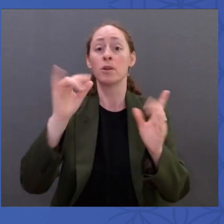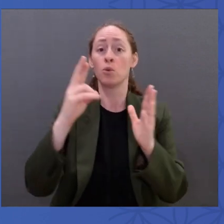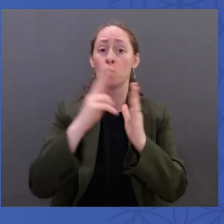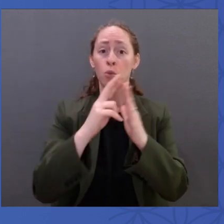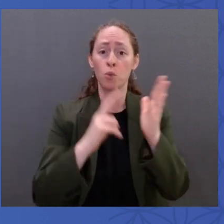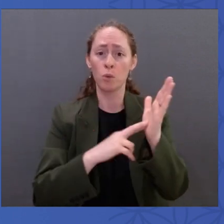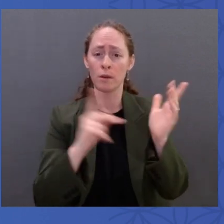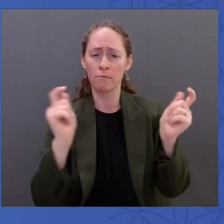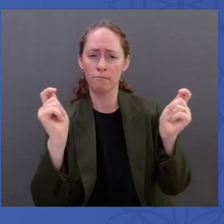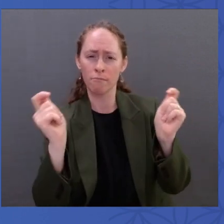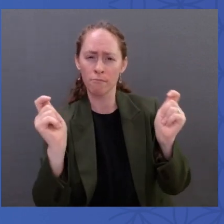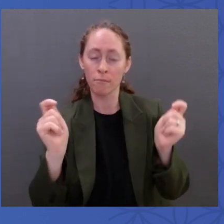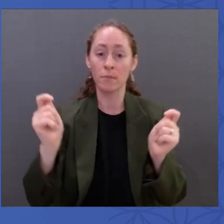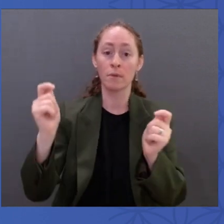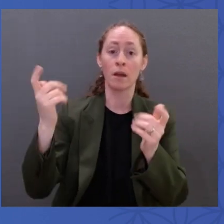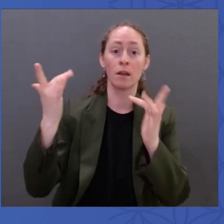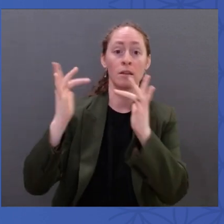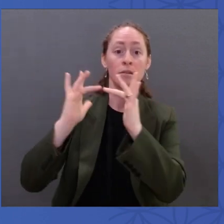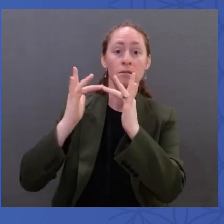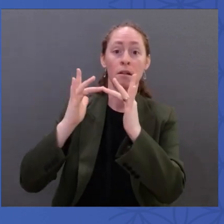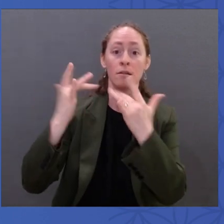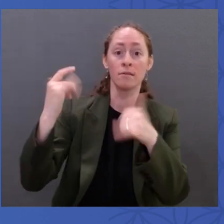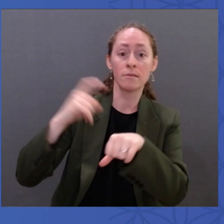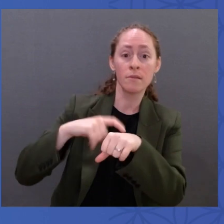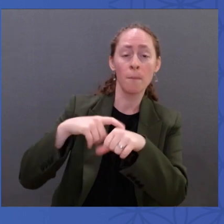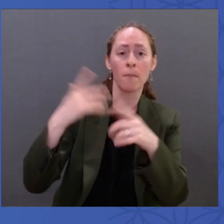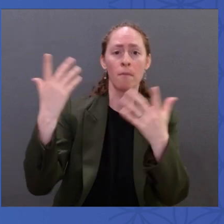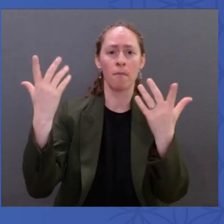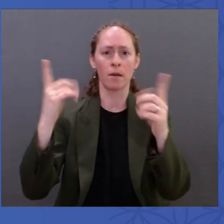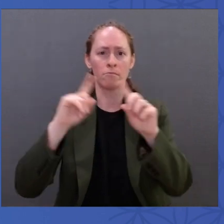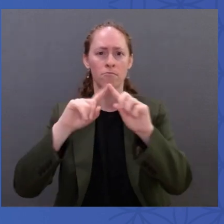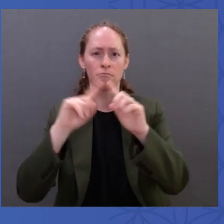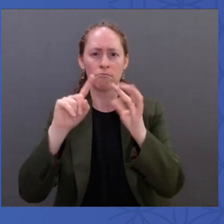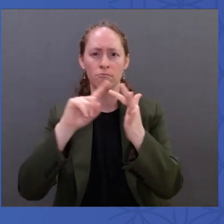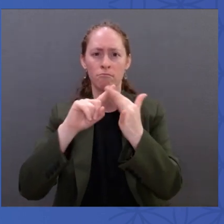over the proprietary technology to do business in a country.